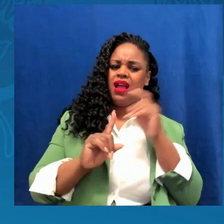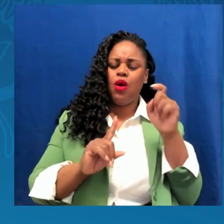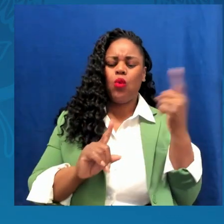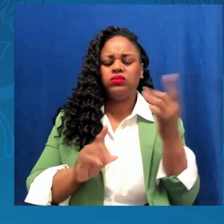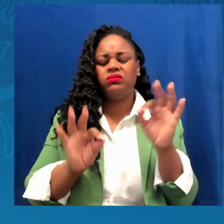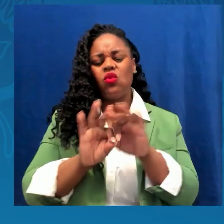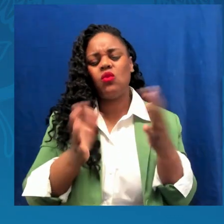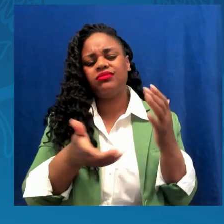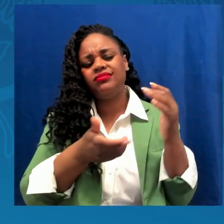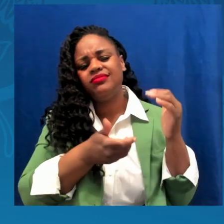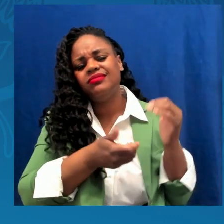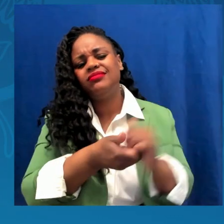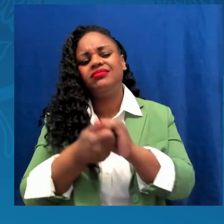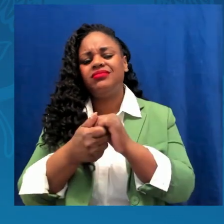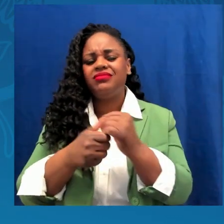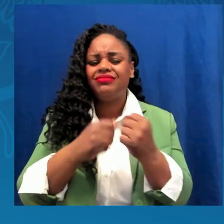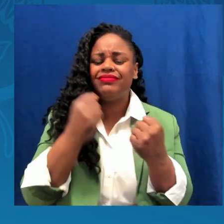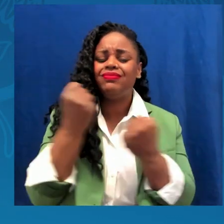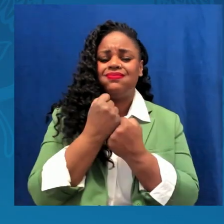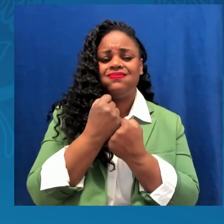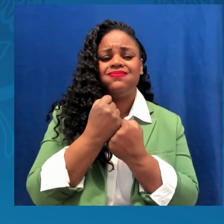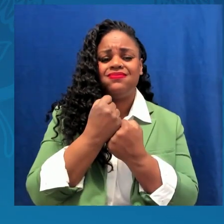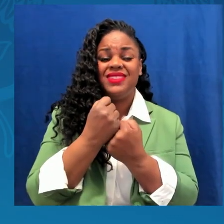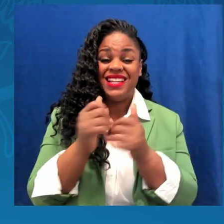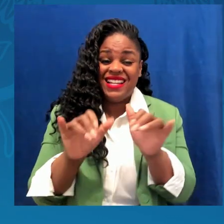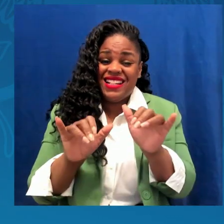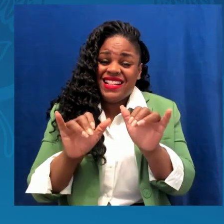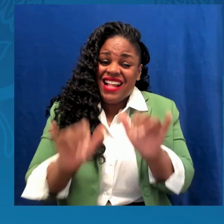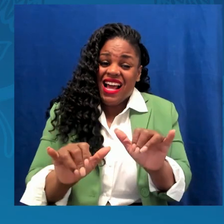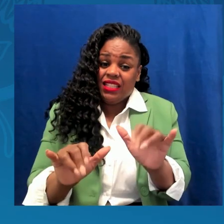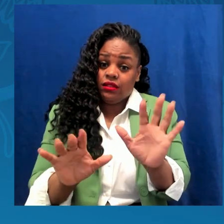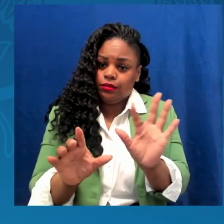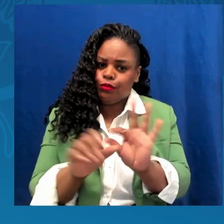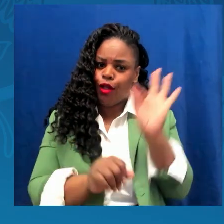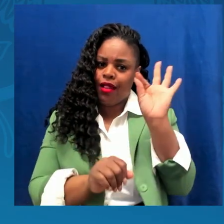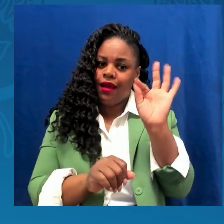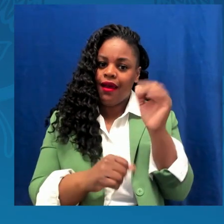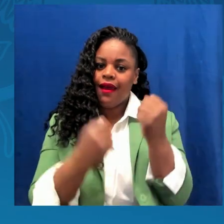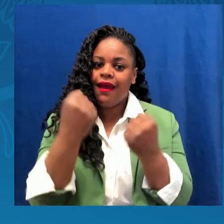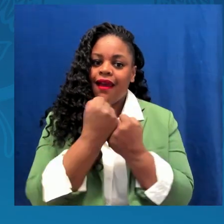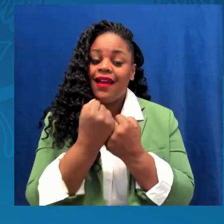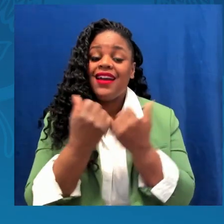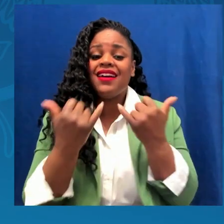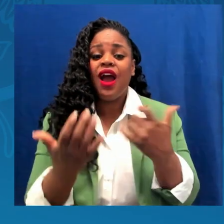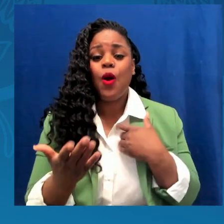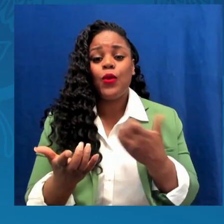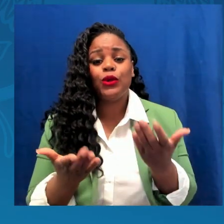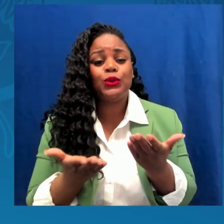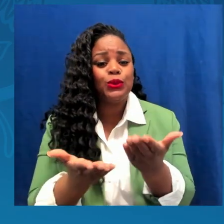And it is in that spirit of solidarity that I would now like to introduce Vice President Harris,